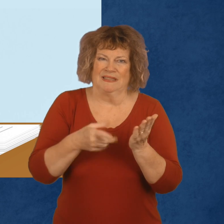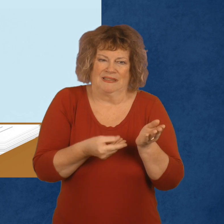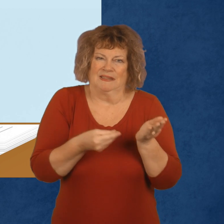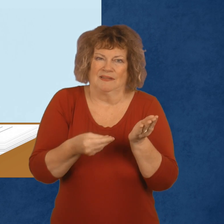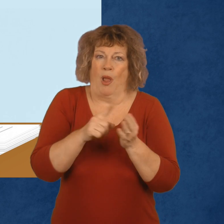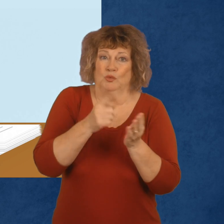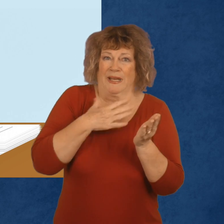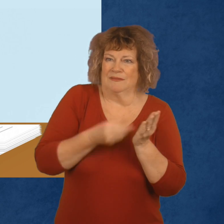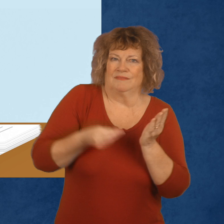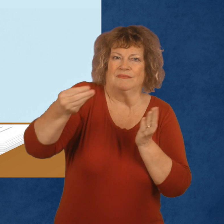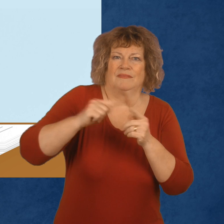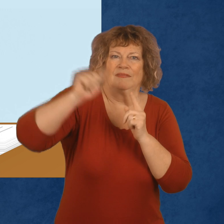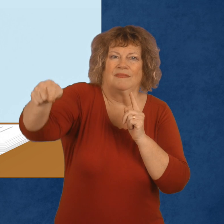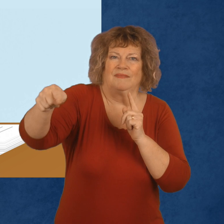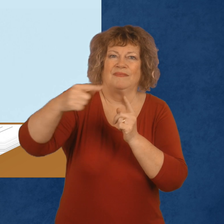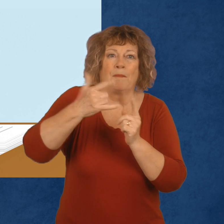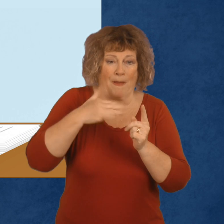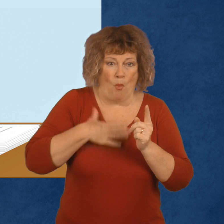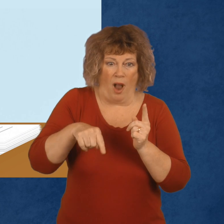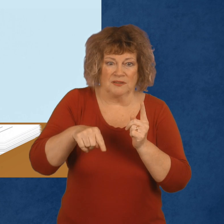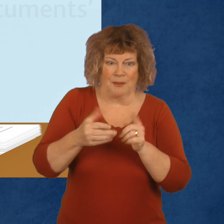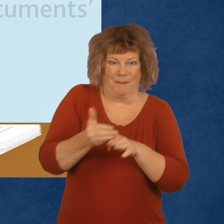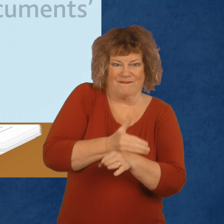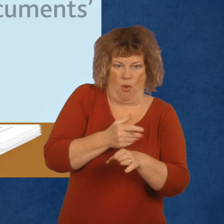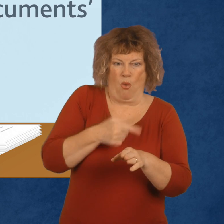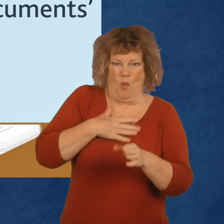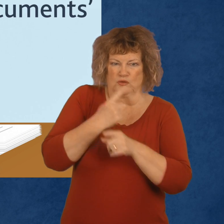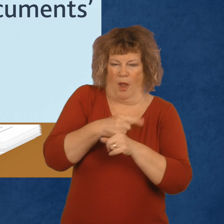When gathered together the documents both sides rely on may be called